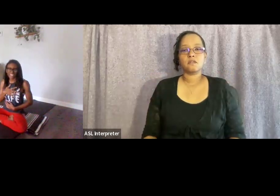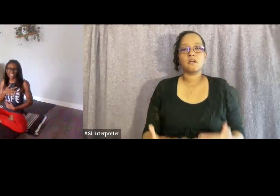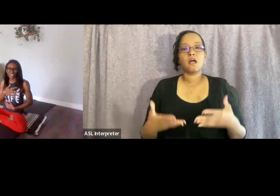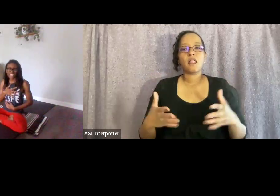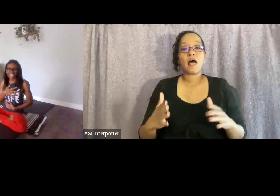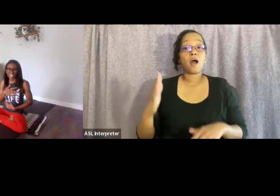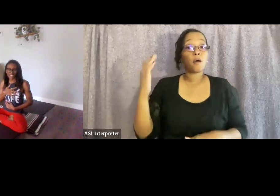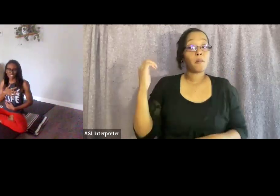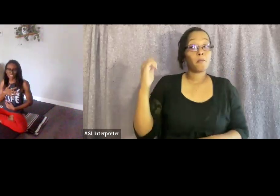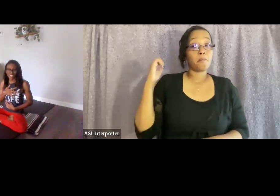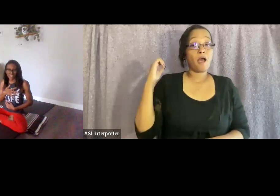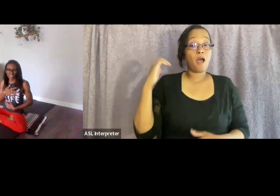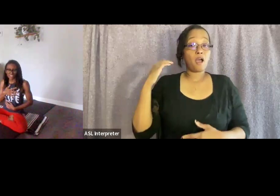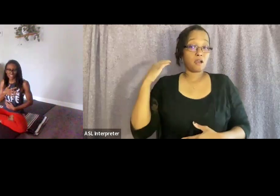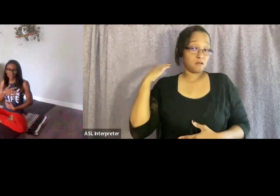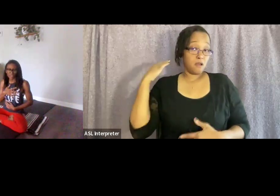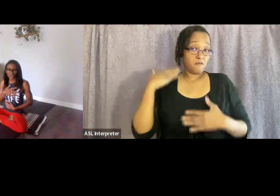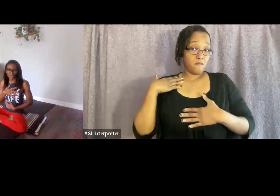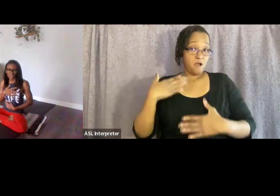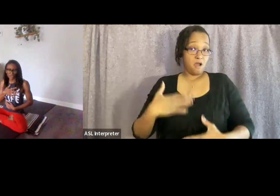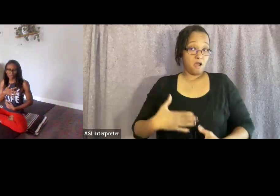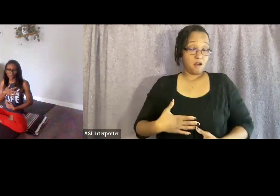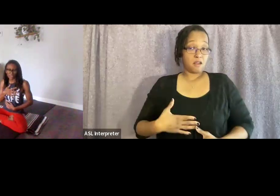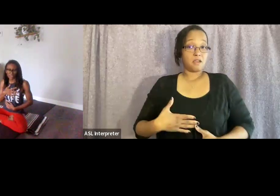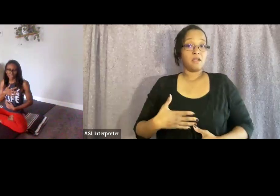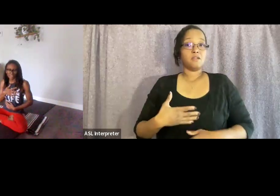if you're laying down, to be held by the earth, or the bed.